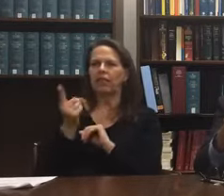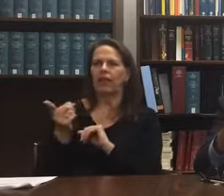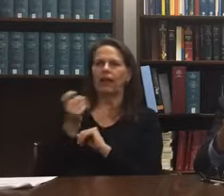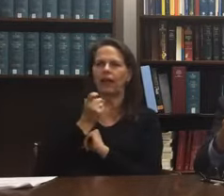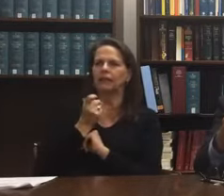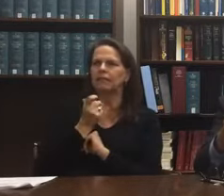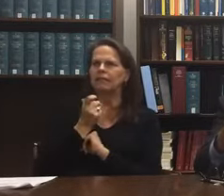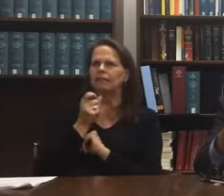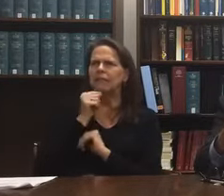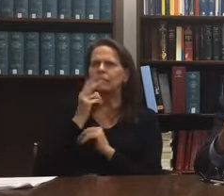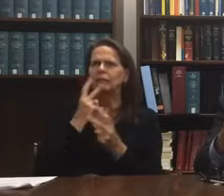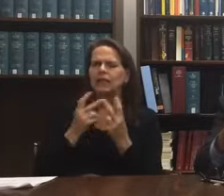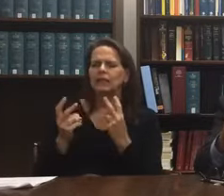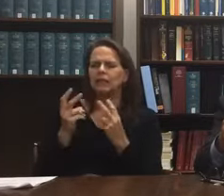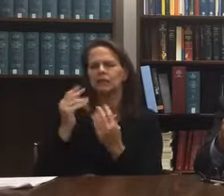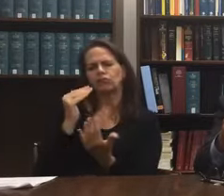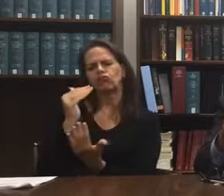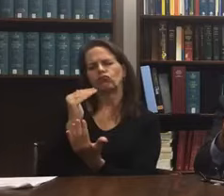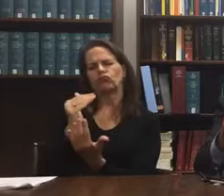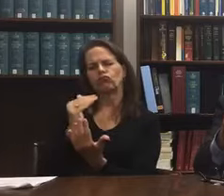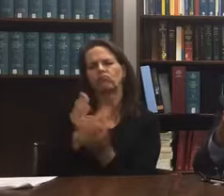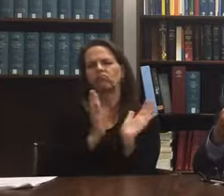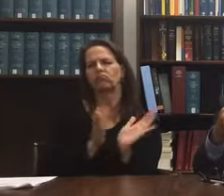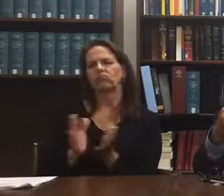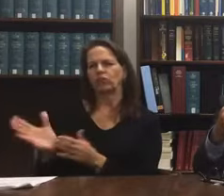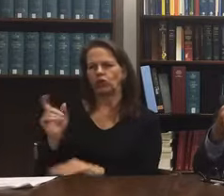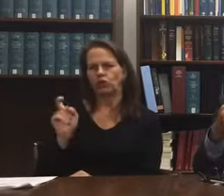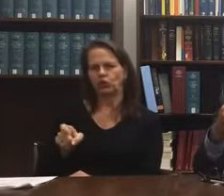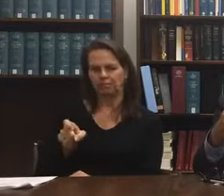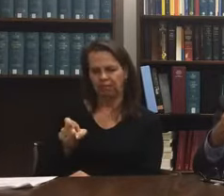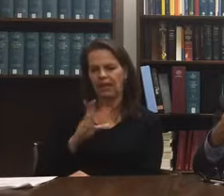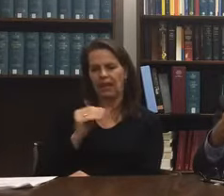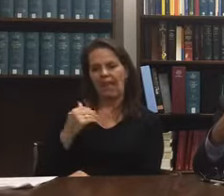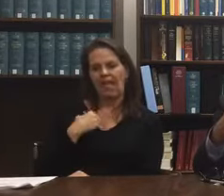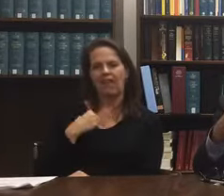know the points you wanted to make you should have a notepad so you can take